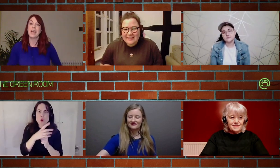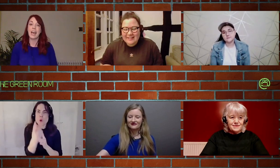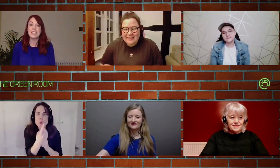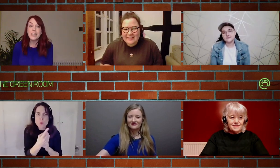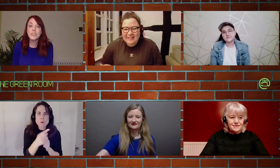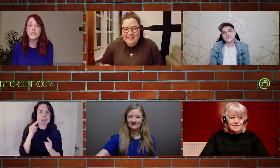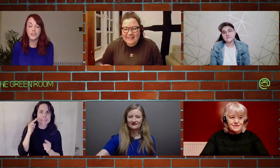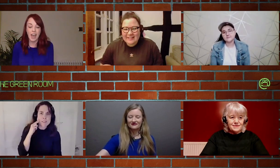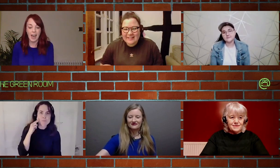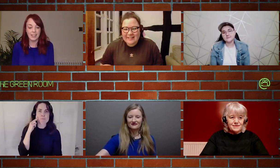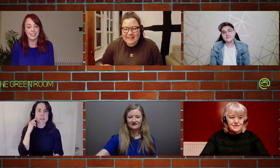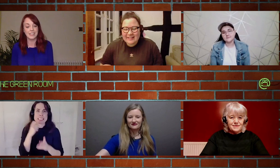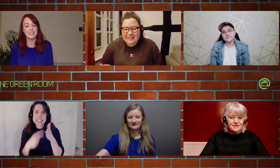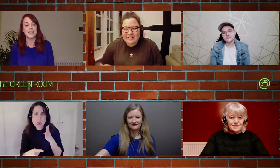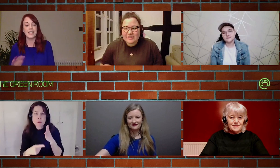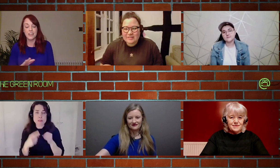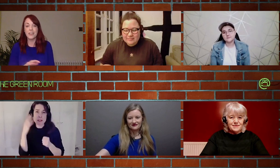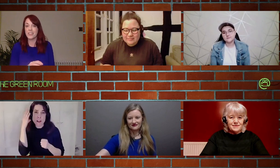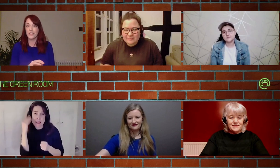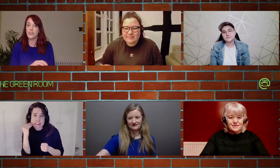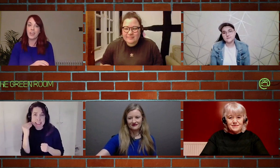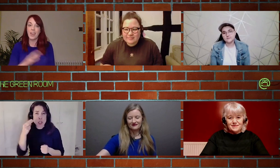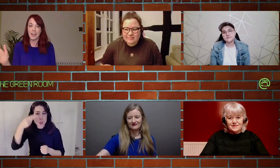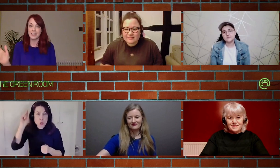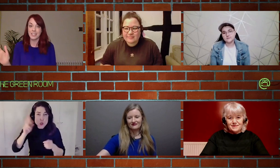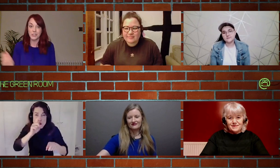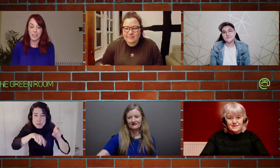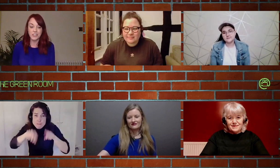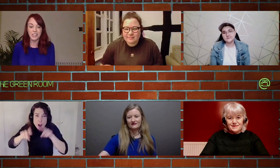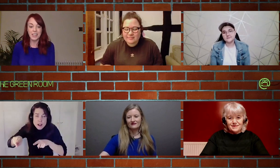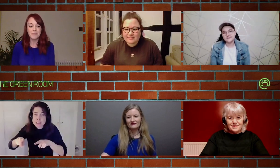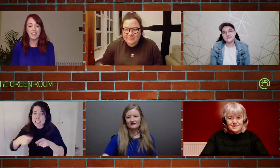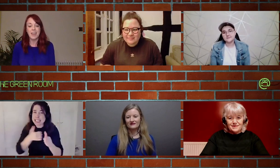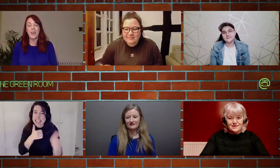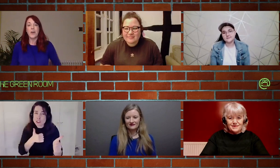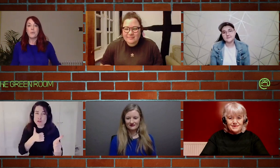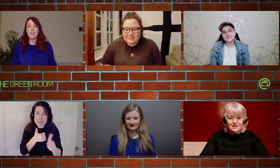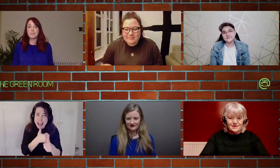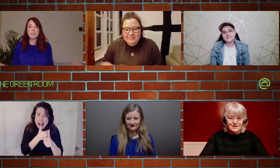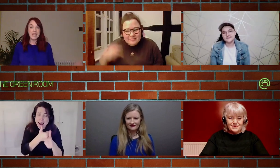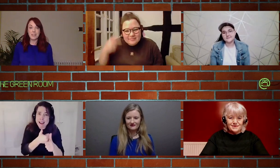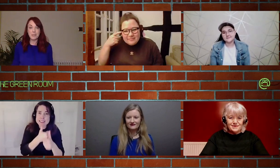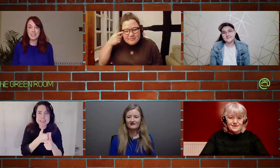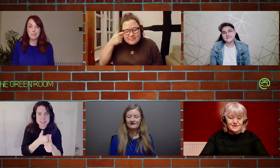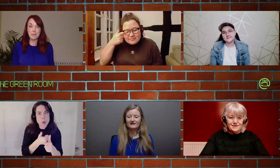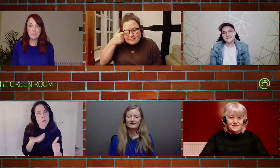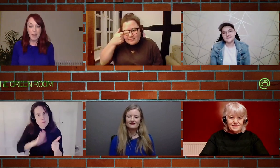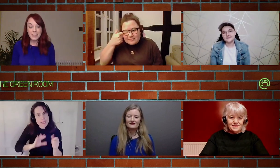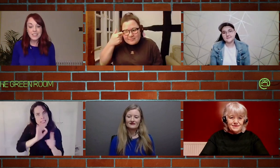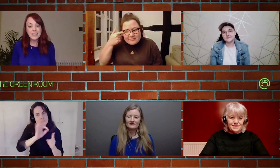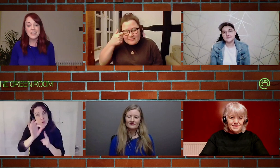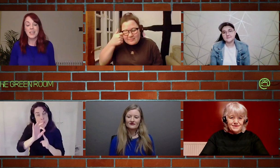and industry allies here in the UK and Internationally. We've been celebrating best practice,